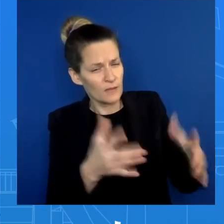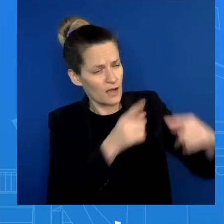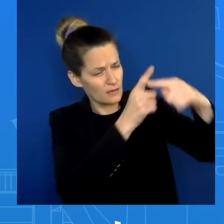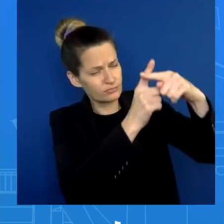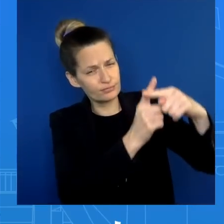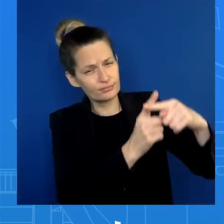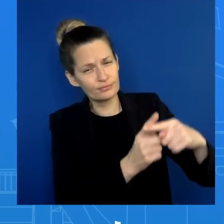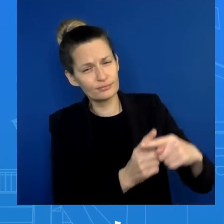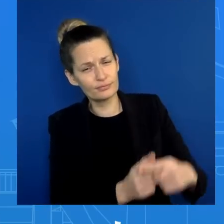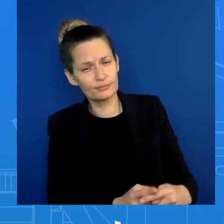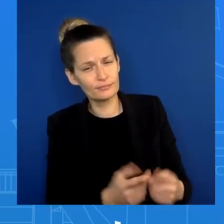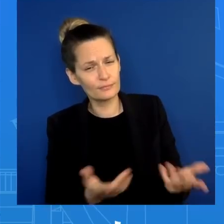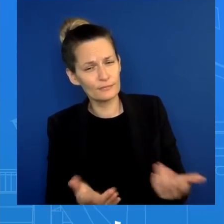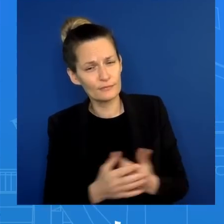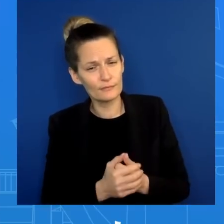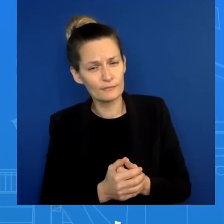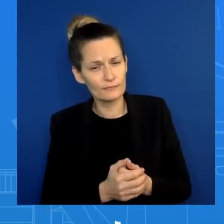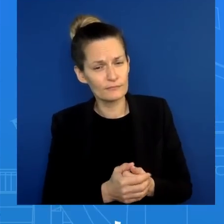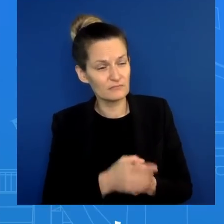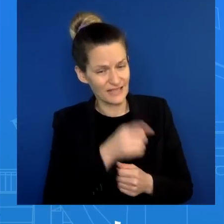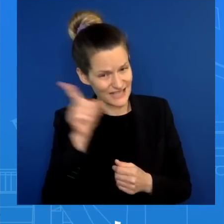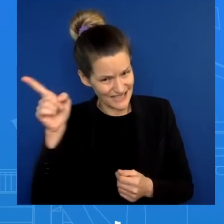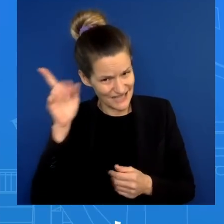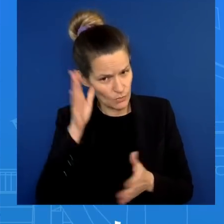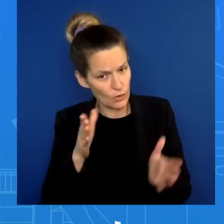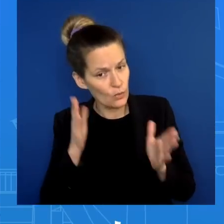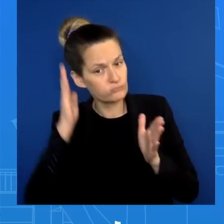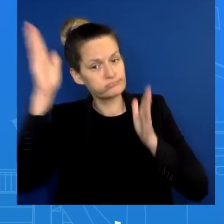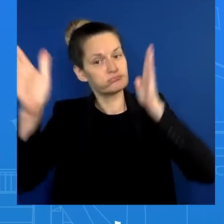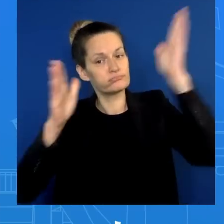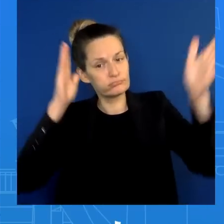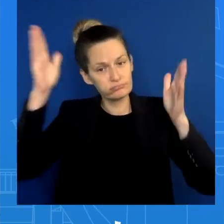We put out a memo, as you all know, a couple of weeks ago talking about that particular,